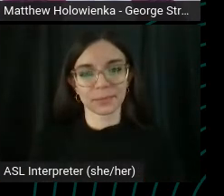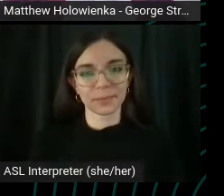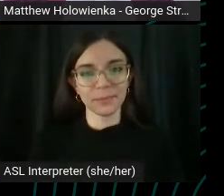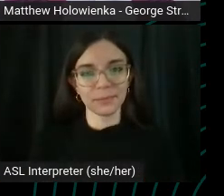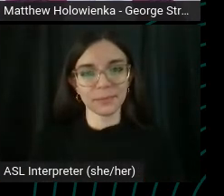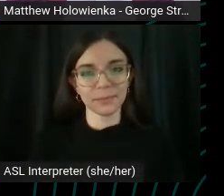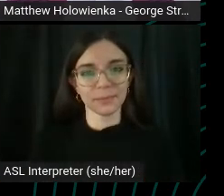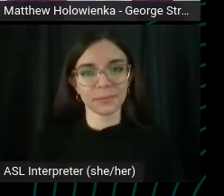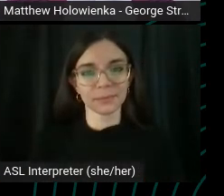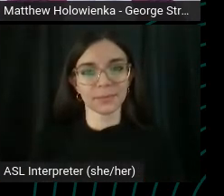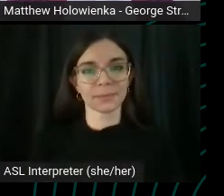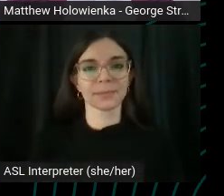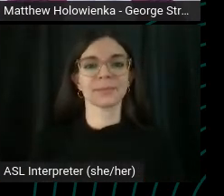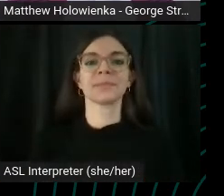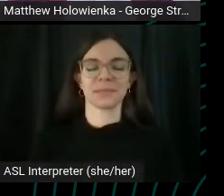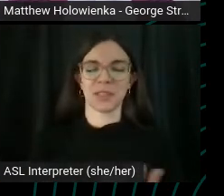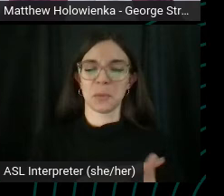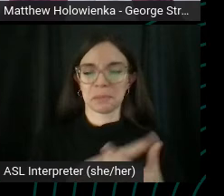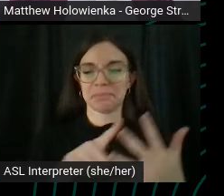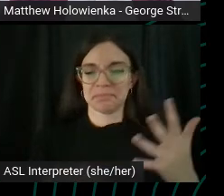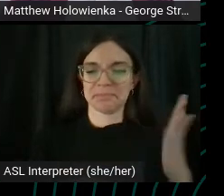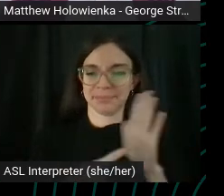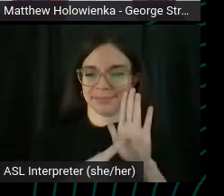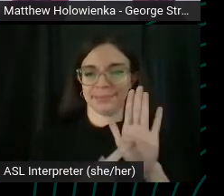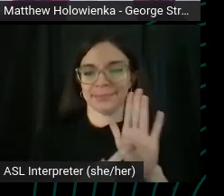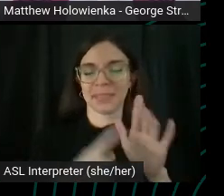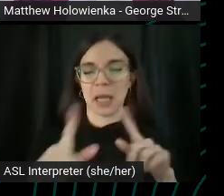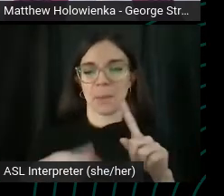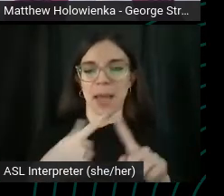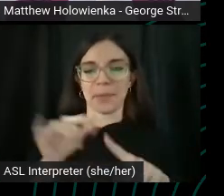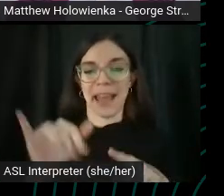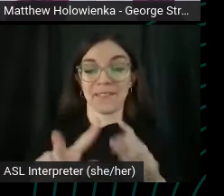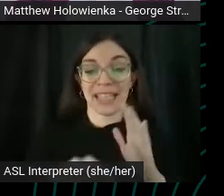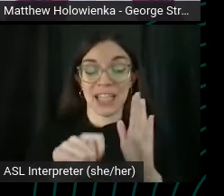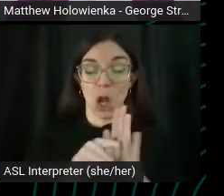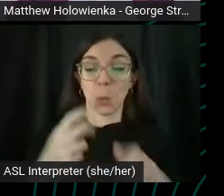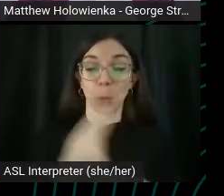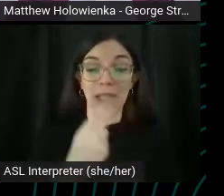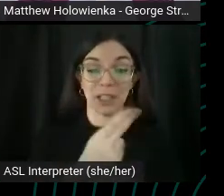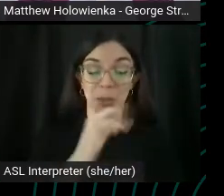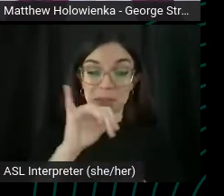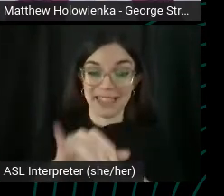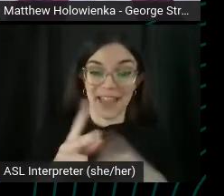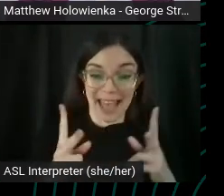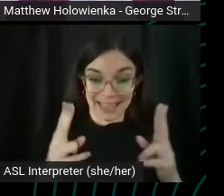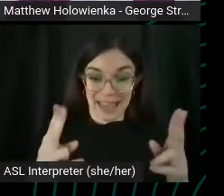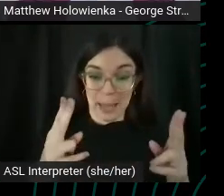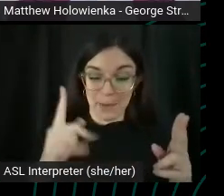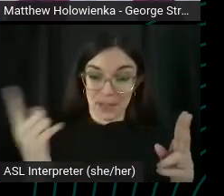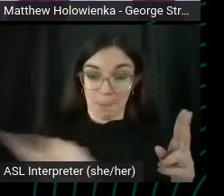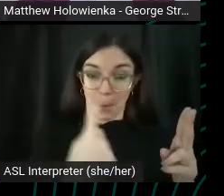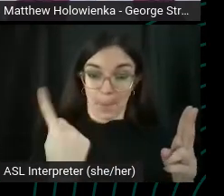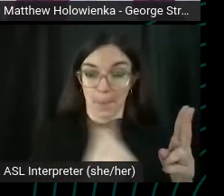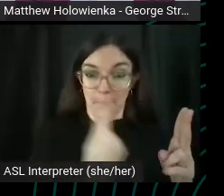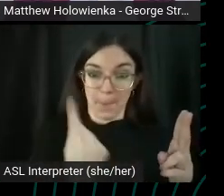So some things I wanted to point out about that video is one, that we used that clip of Maulik spinning out of the cord, again, because we knew it works.